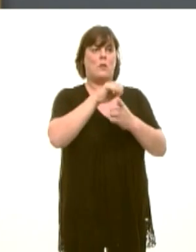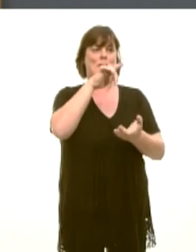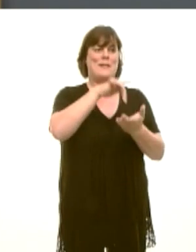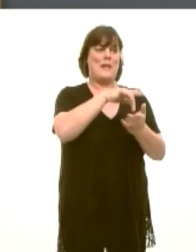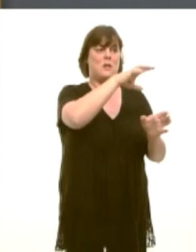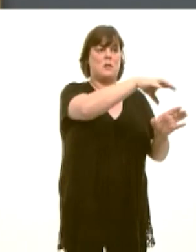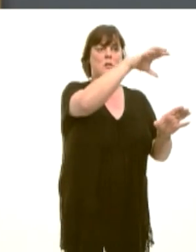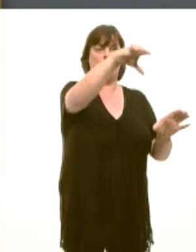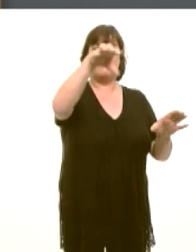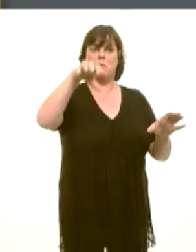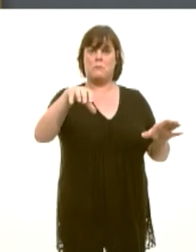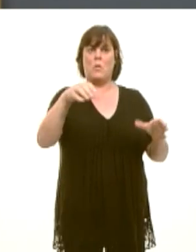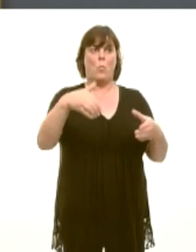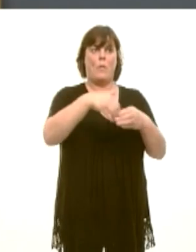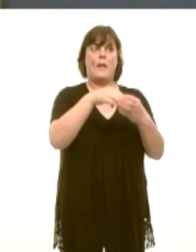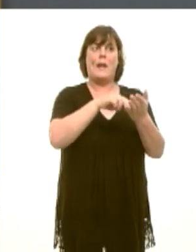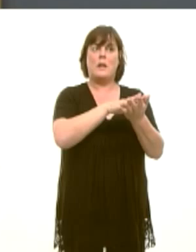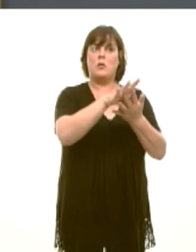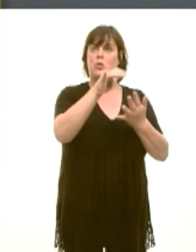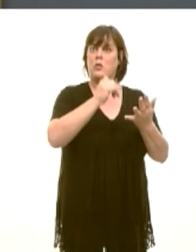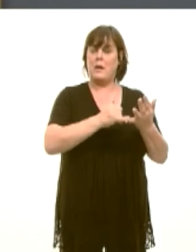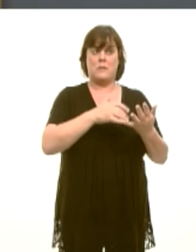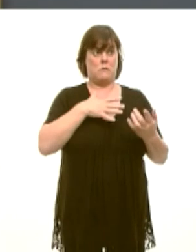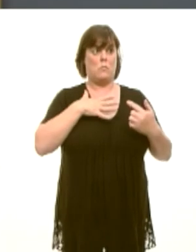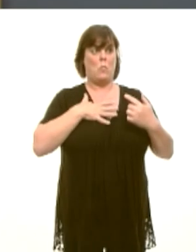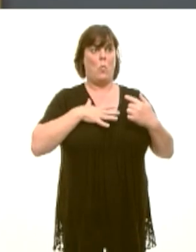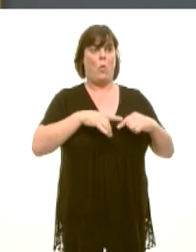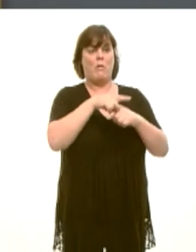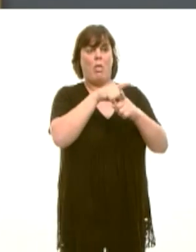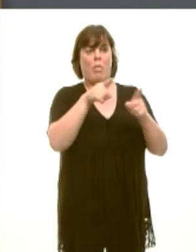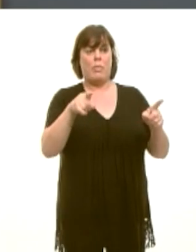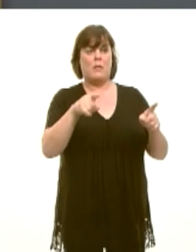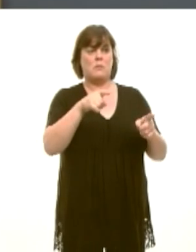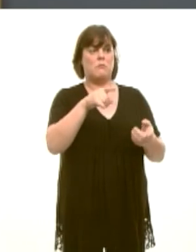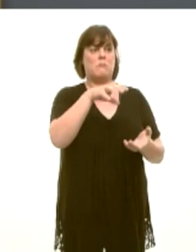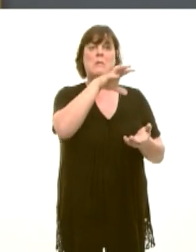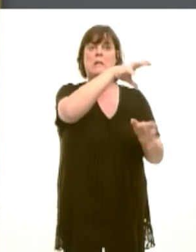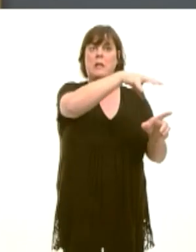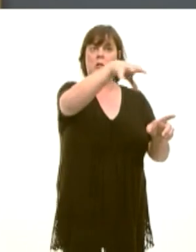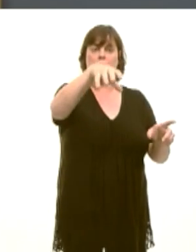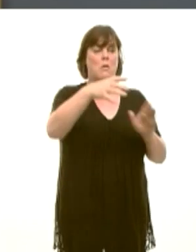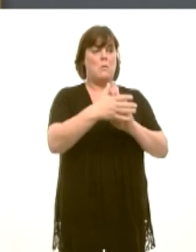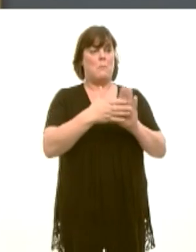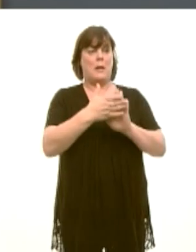within the NHS. These centres will help to meet existing demand, but crucially will aid